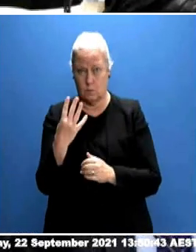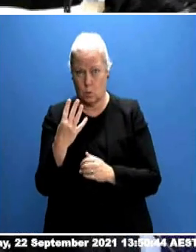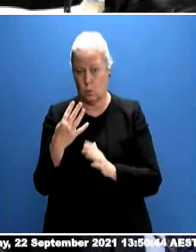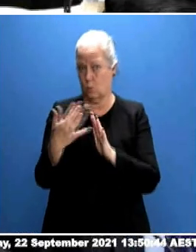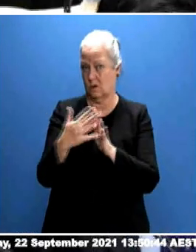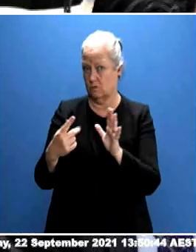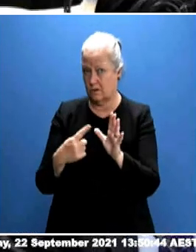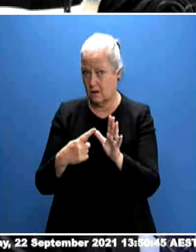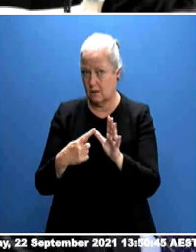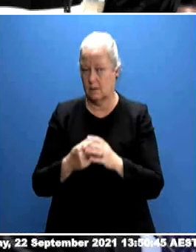Yes, it is.